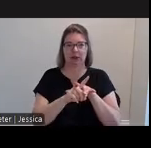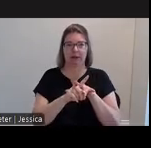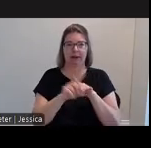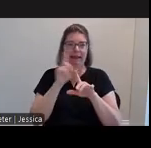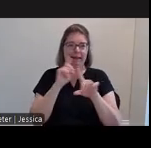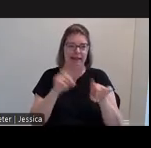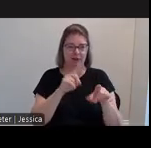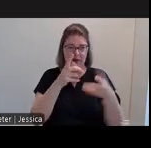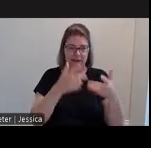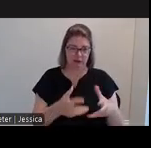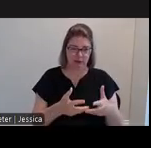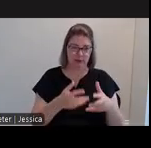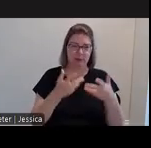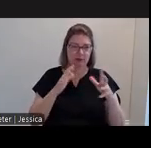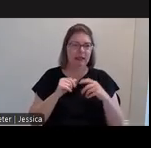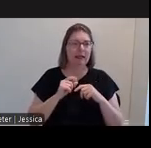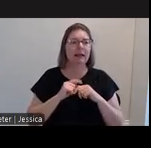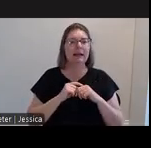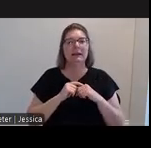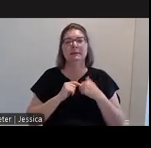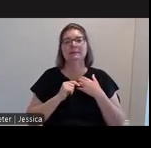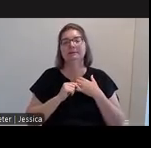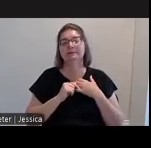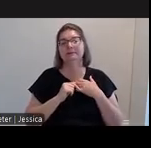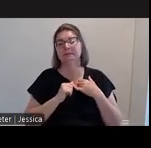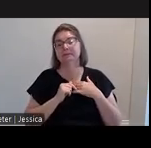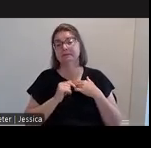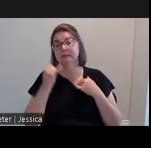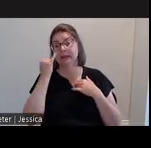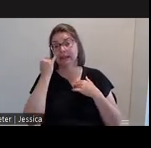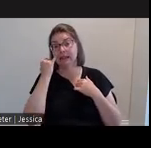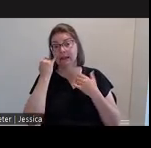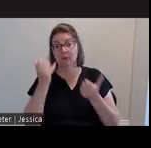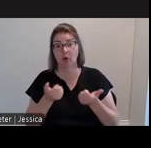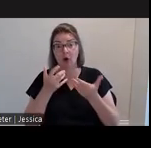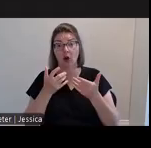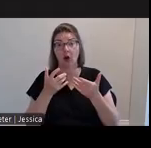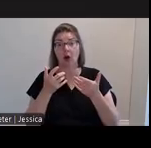about if we were sort of like offering language around masking or air quality,